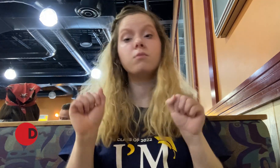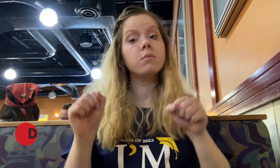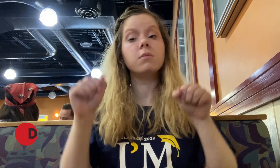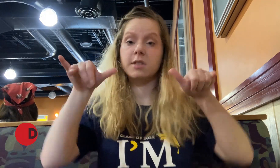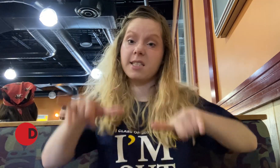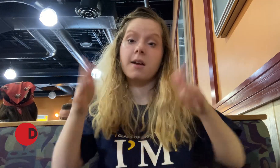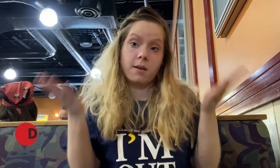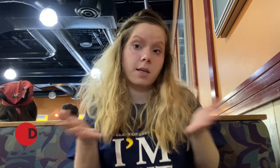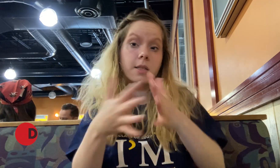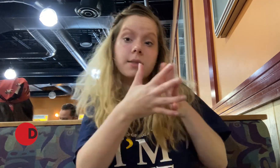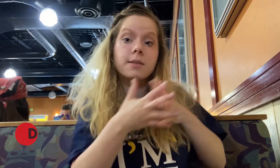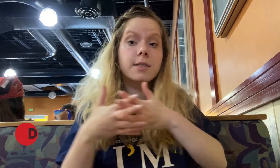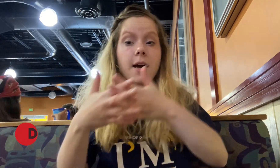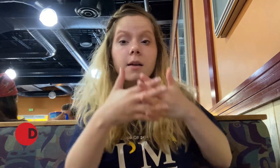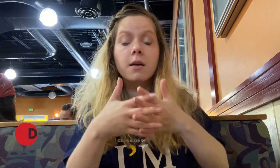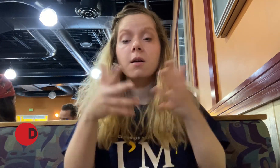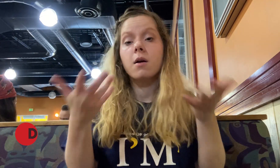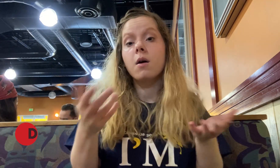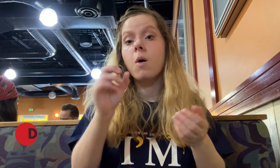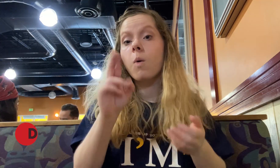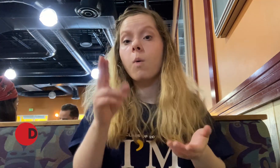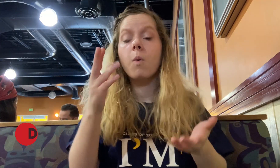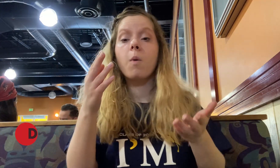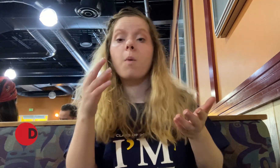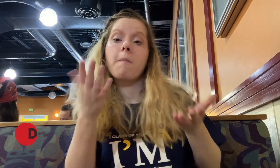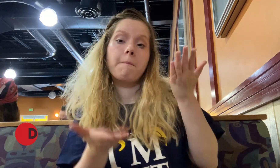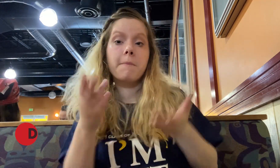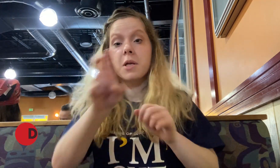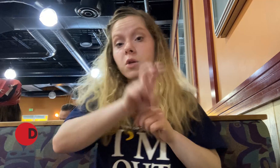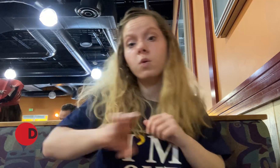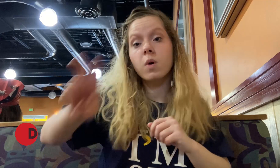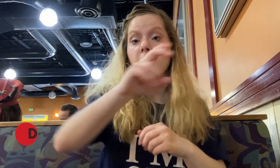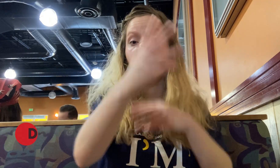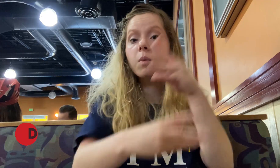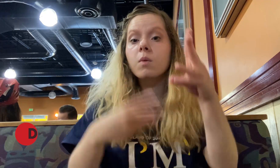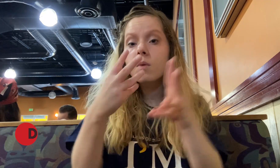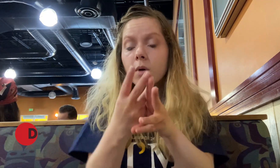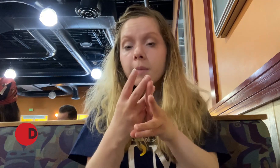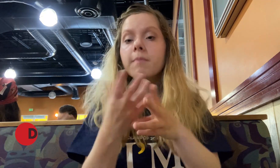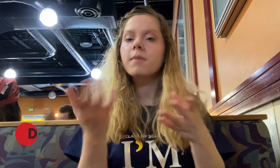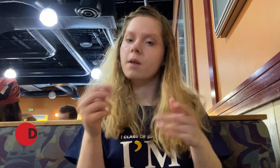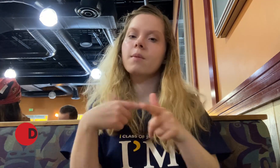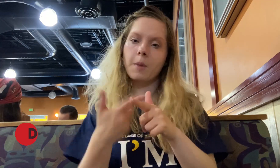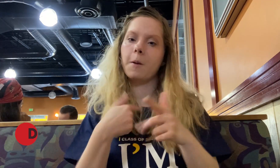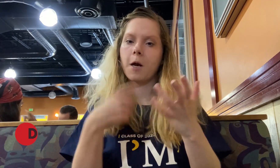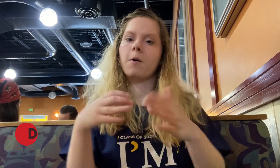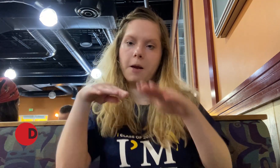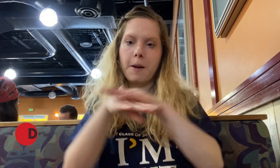This means I might stay here in the United States or maybe I'll travel the world then apply for